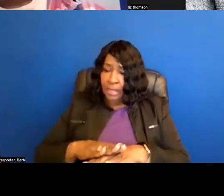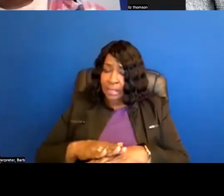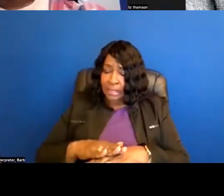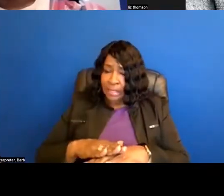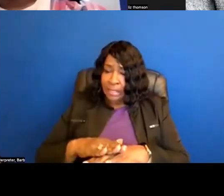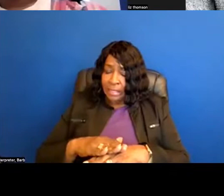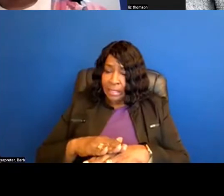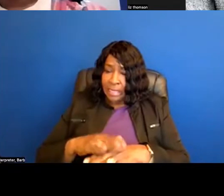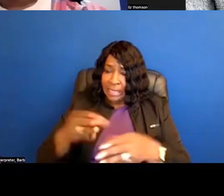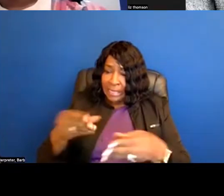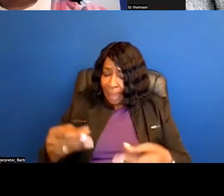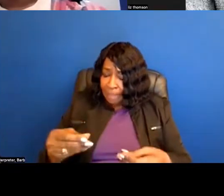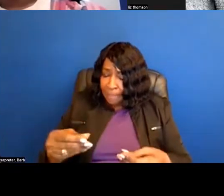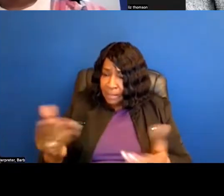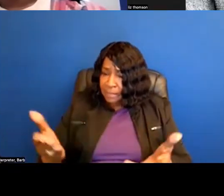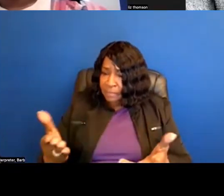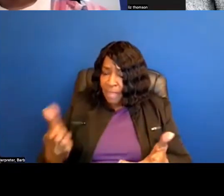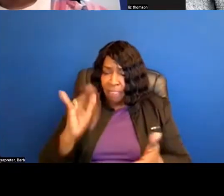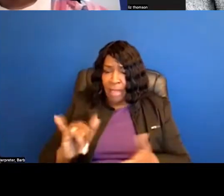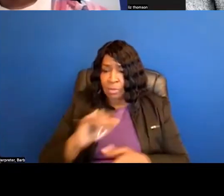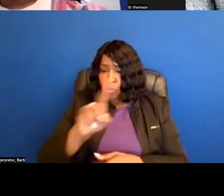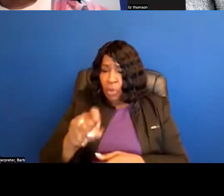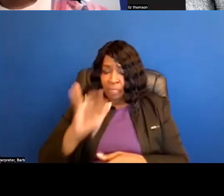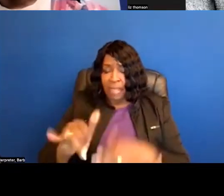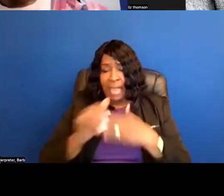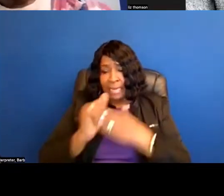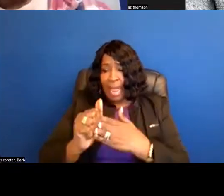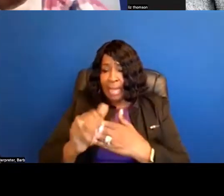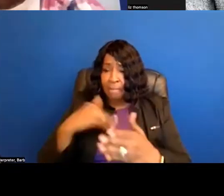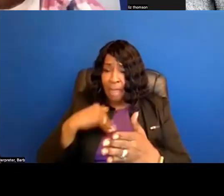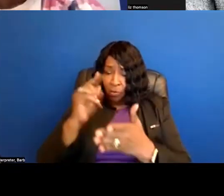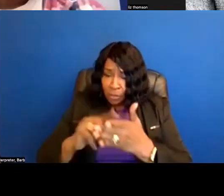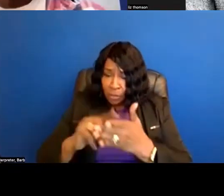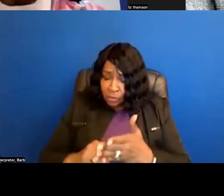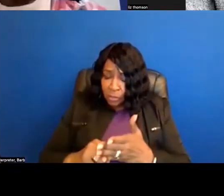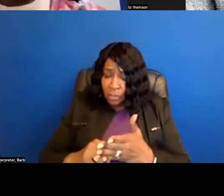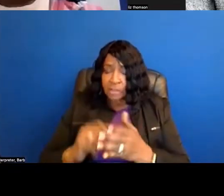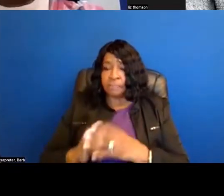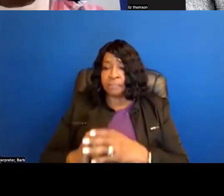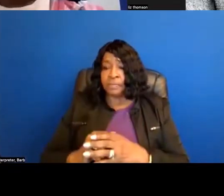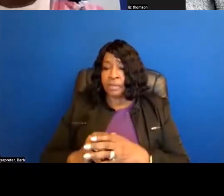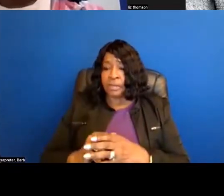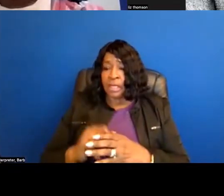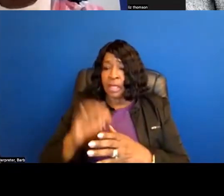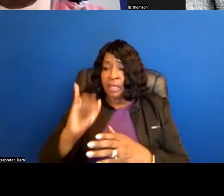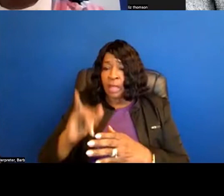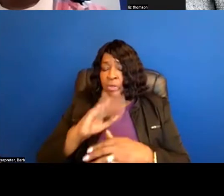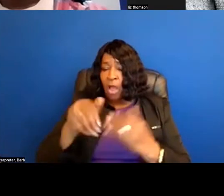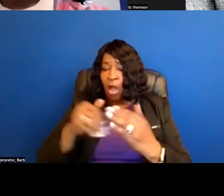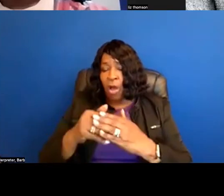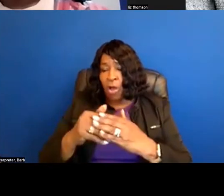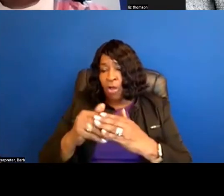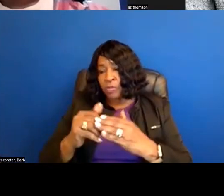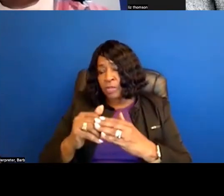That was the question that guided my research. That was all the sub questions were getting at that.